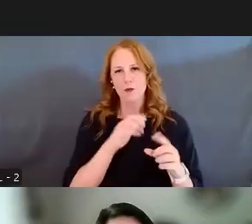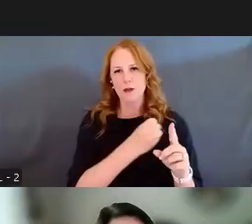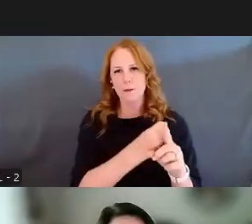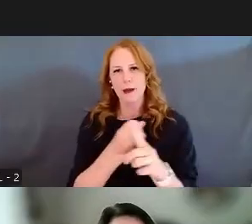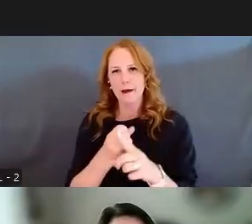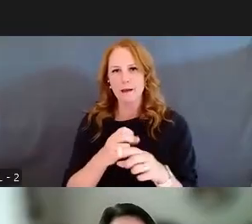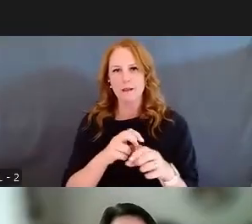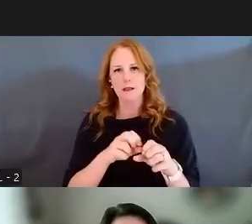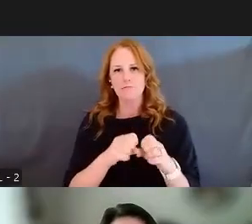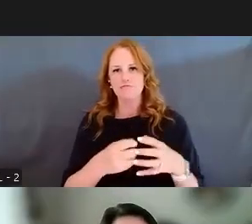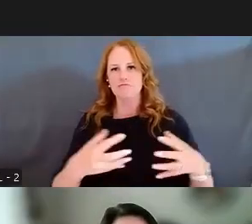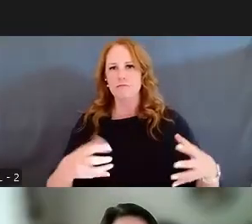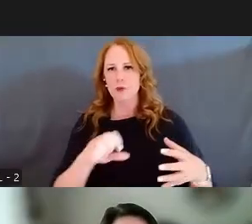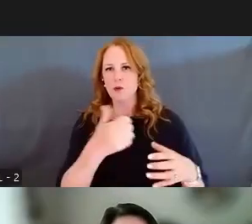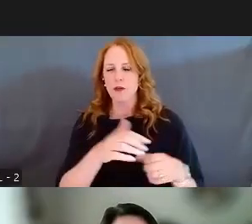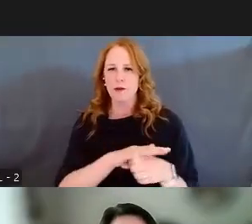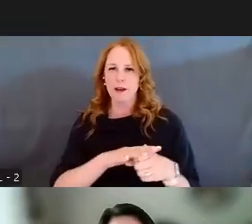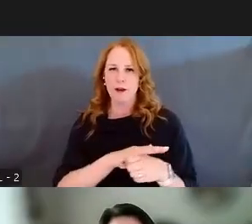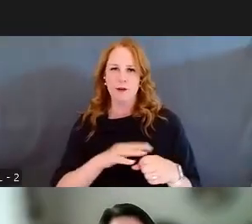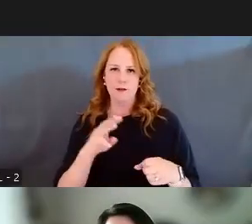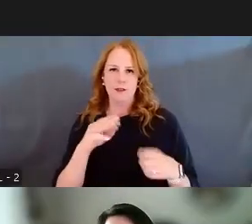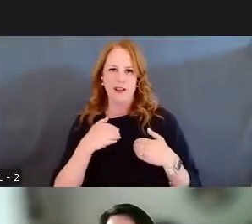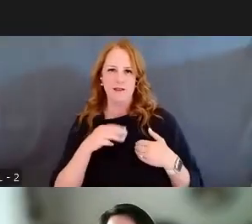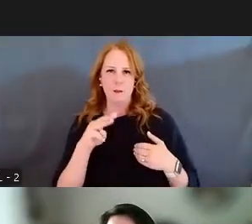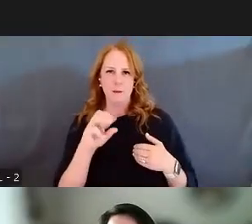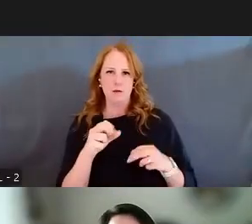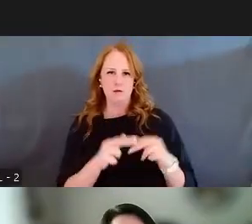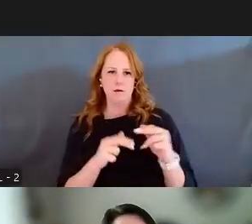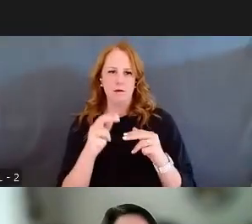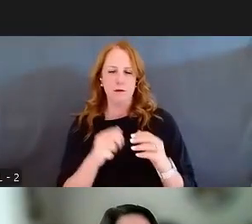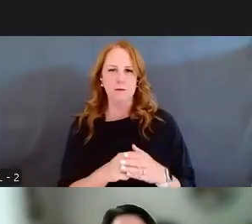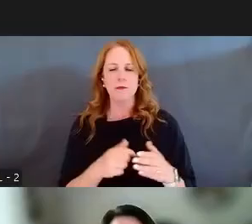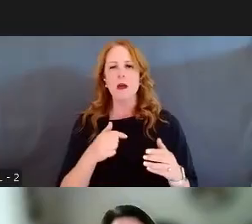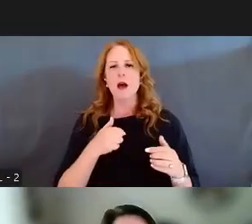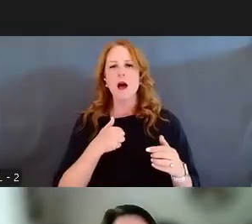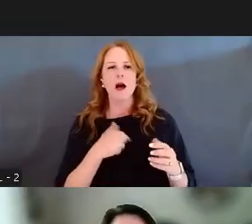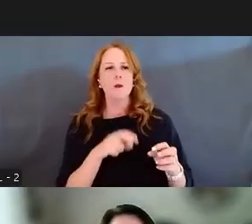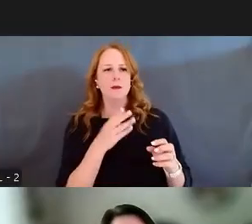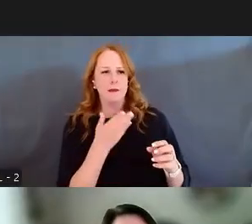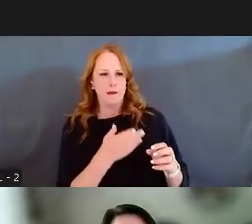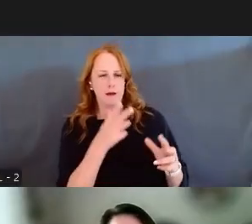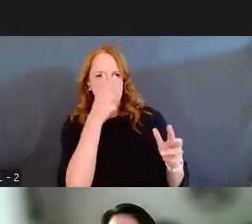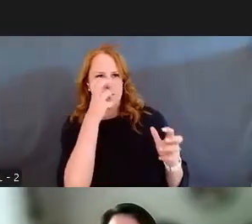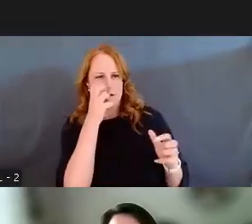So I provided that information and I was able to take some ideas, think about them based on some of